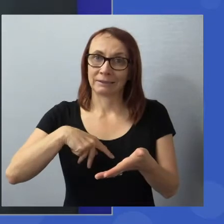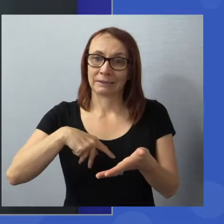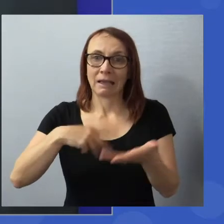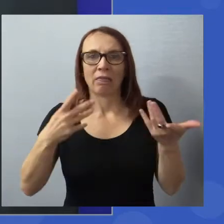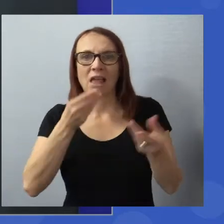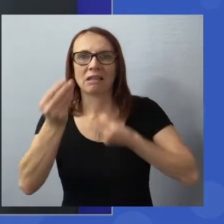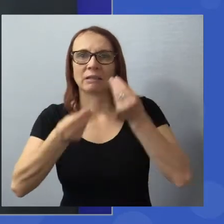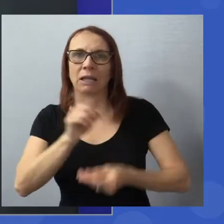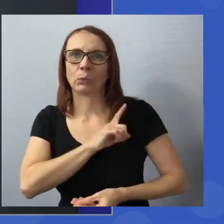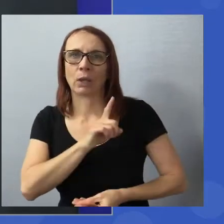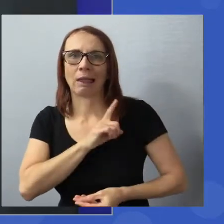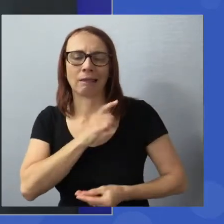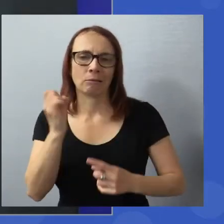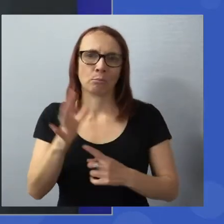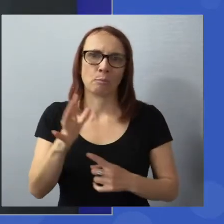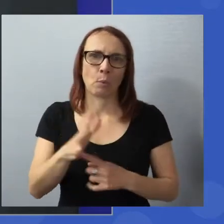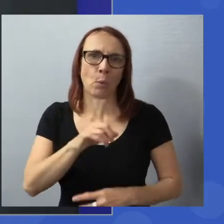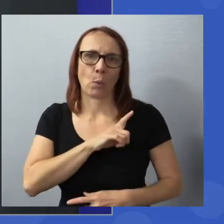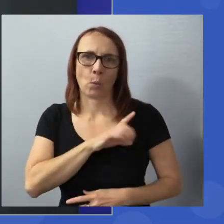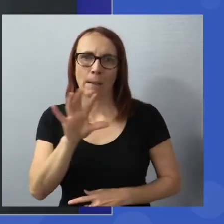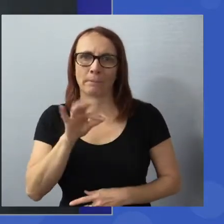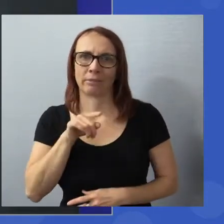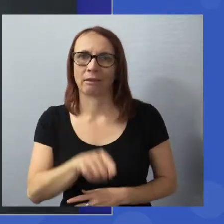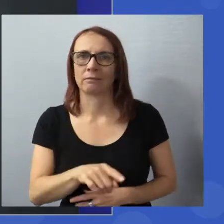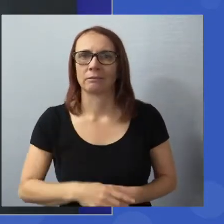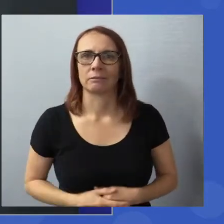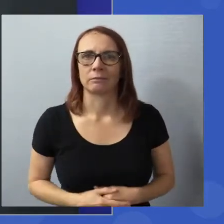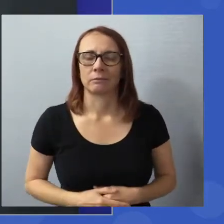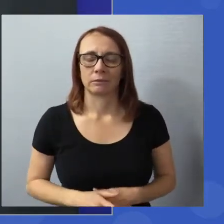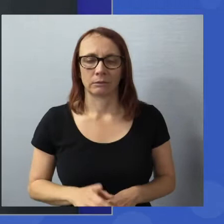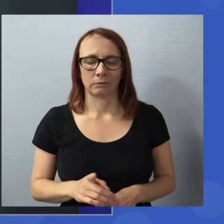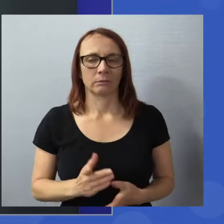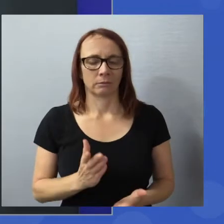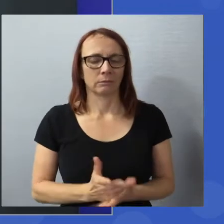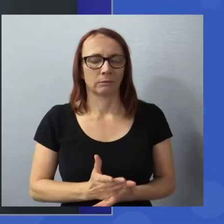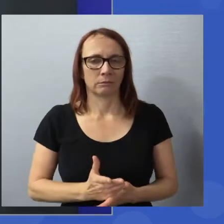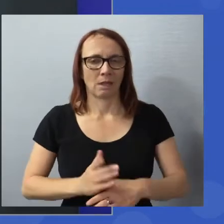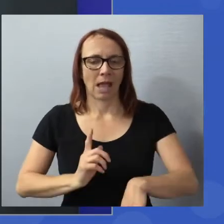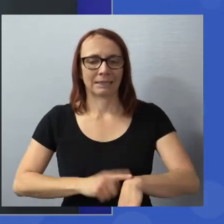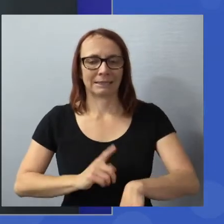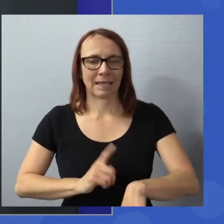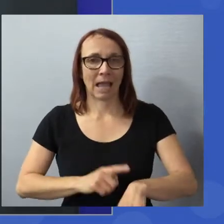important and why you've chosen it and of course we're going to try and keep the timings relatively tight but you've done a brilliant job so far so I'm not